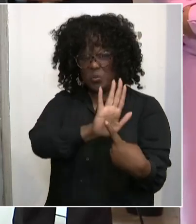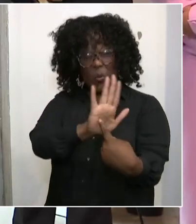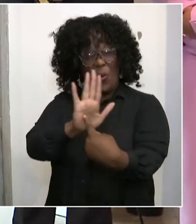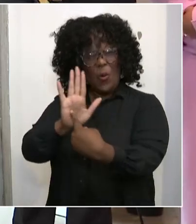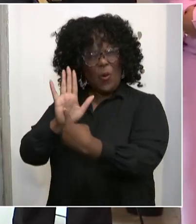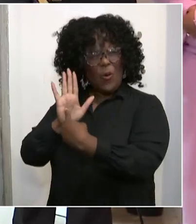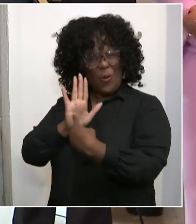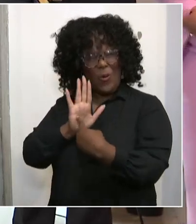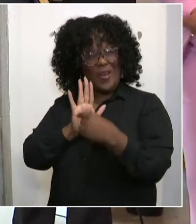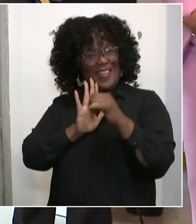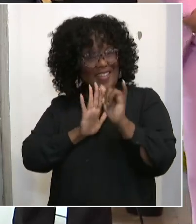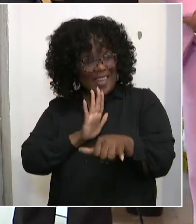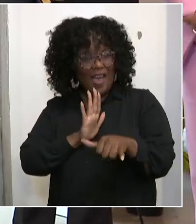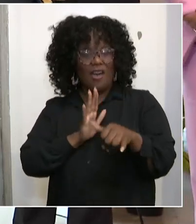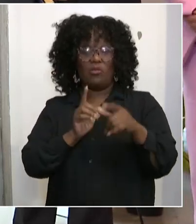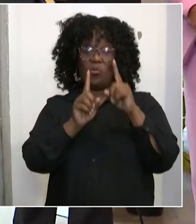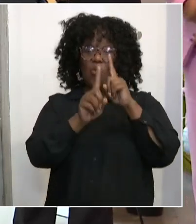Thank you and uh turn it back over to Mayor Basil.